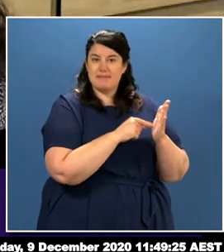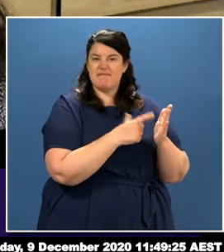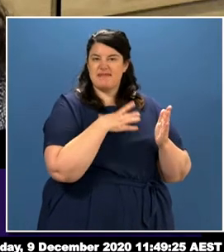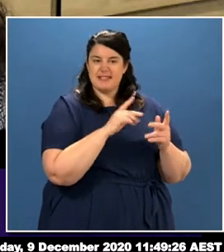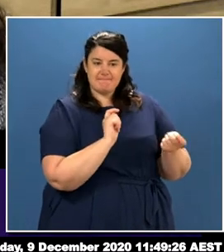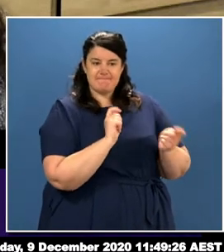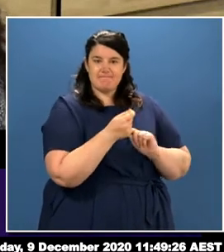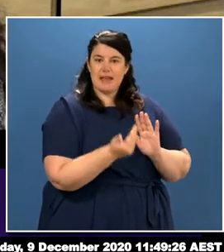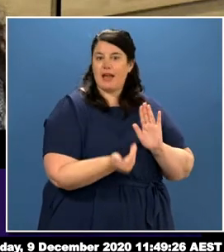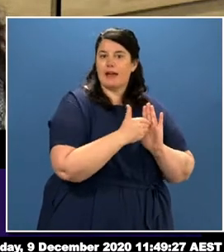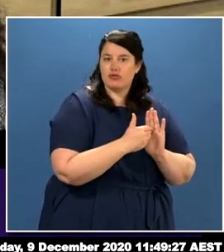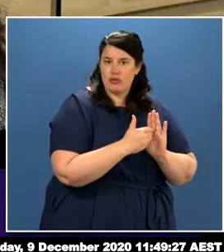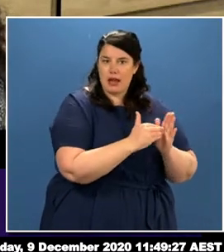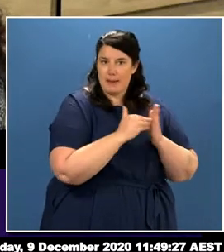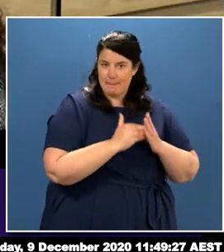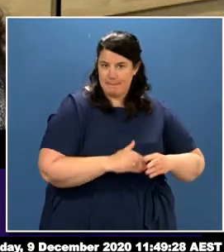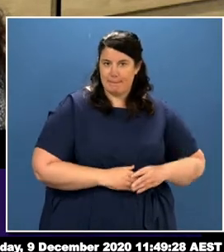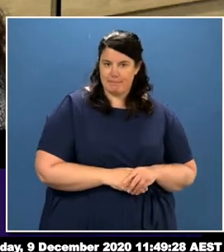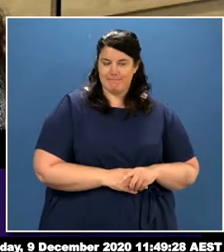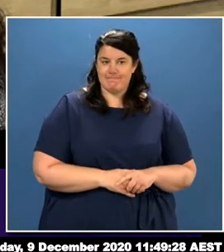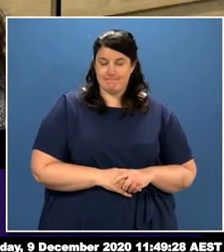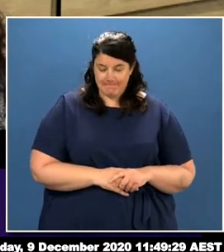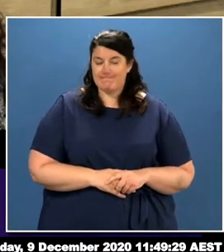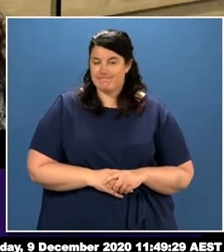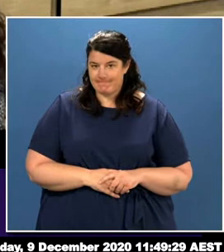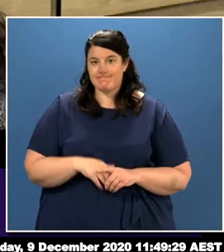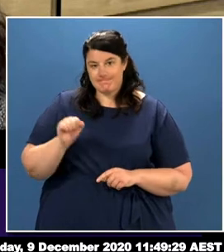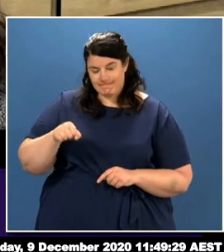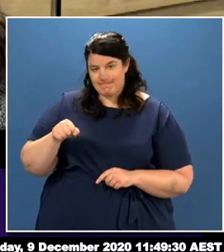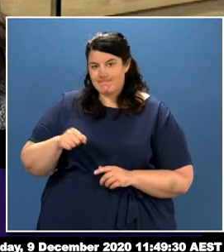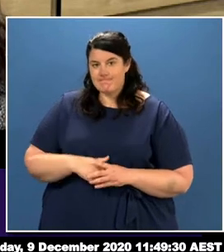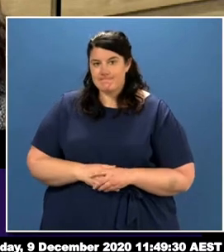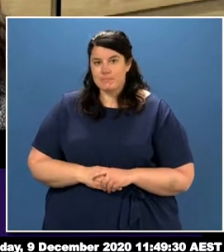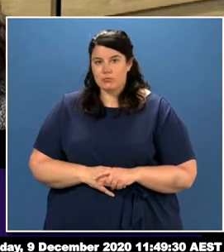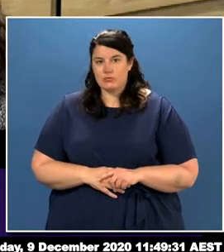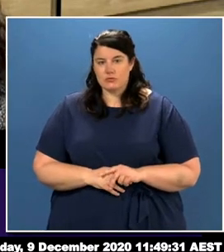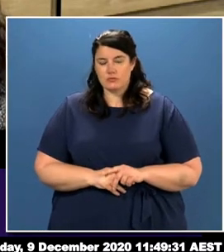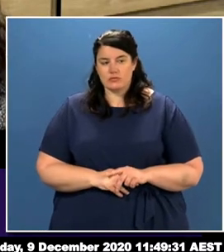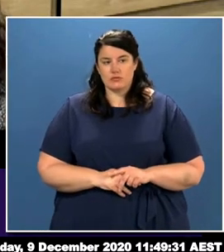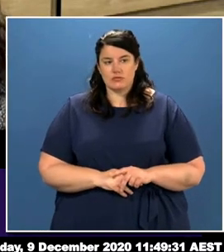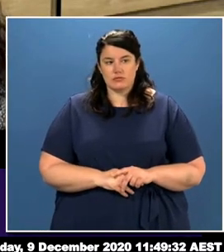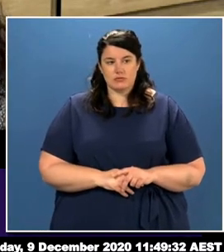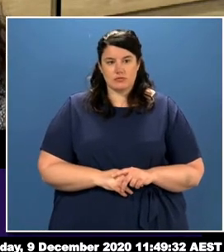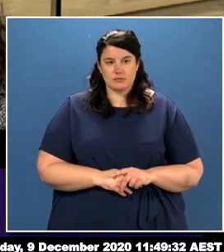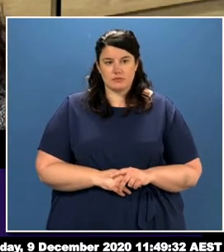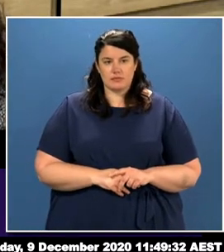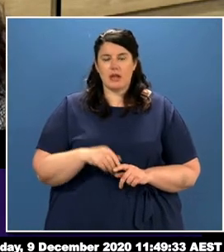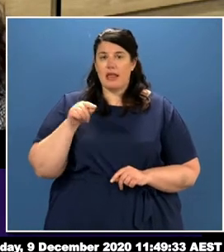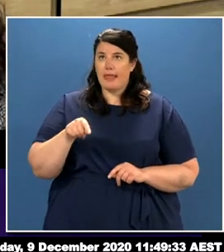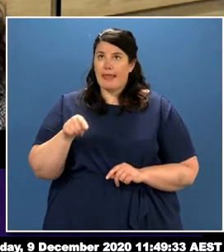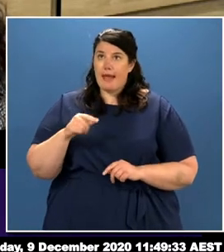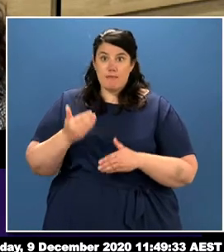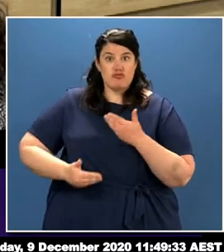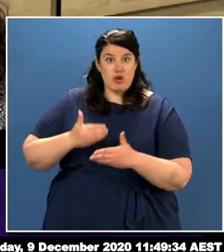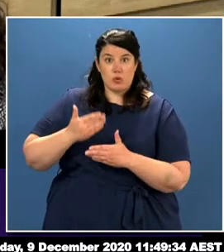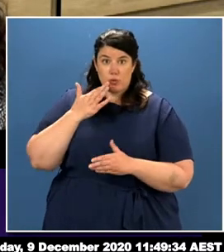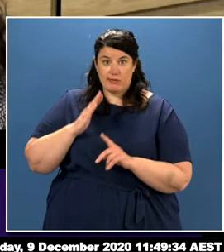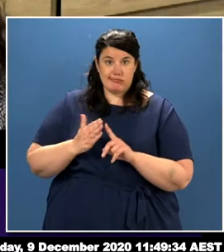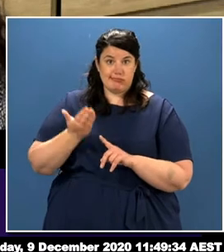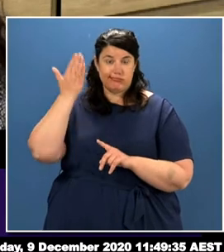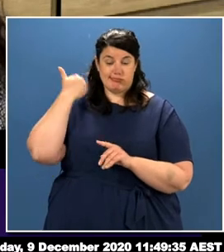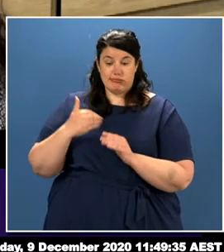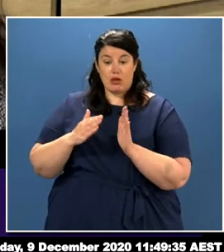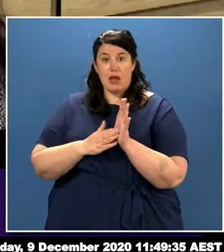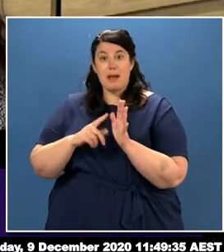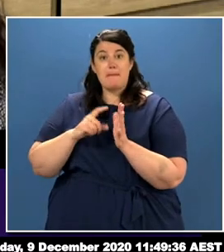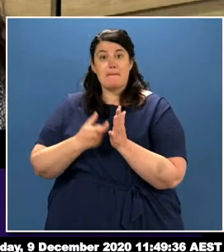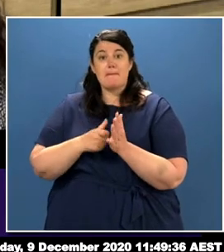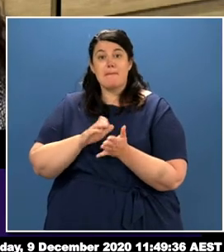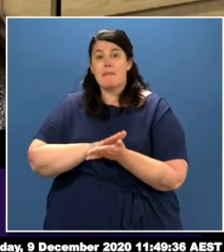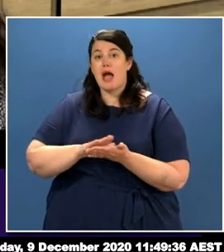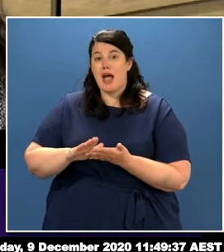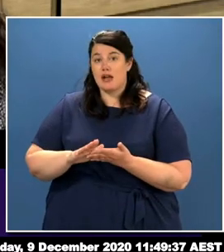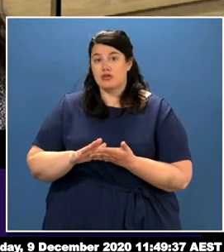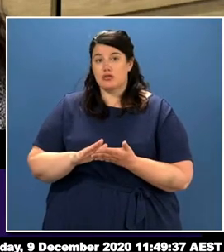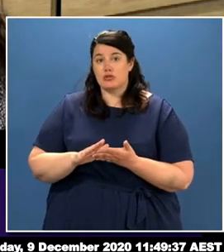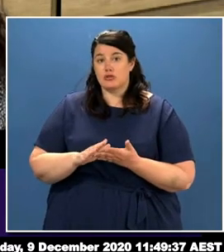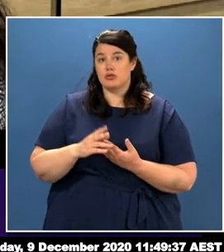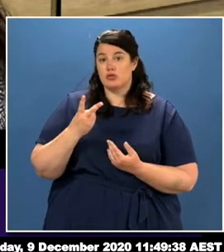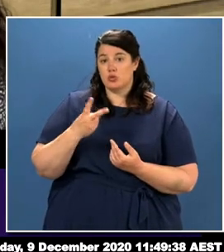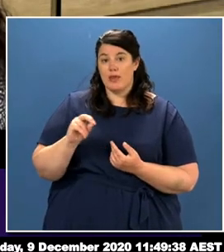I should perhaps clarify. That was back in March 2012 ---